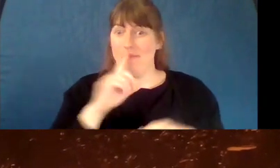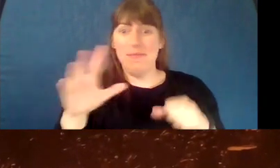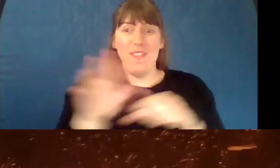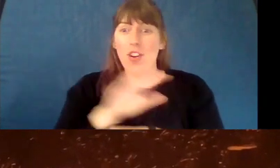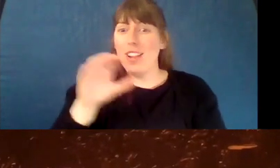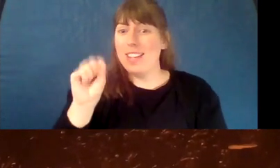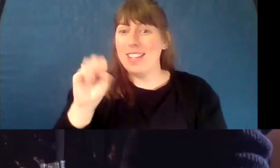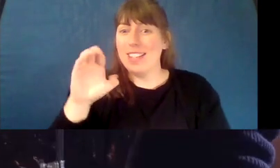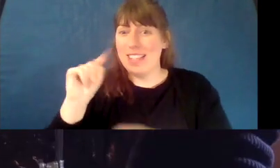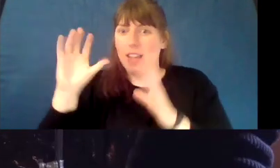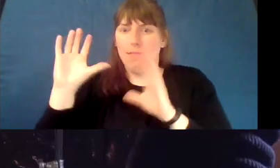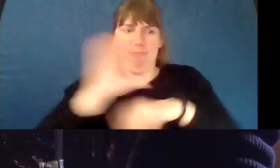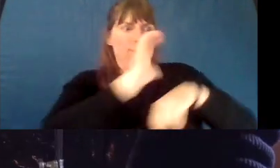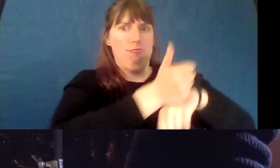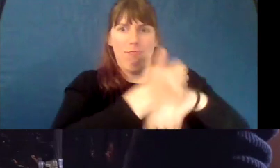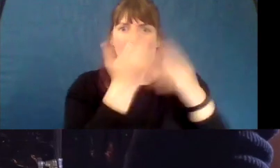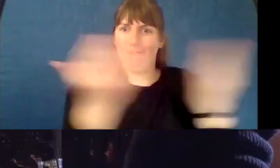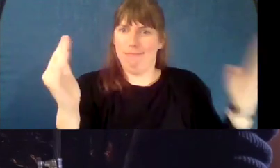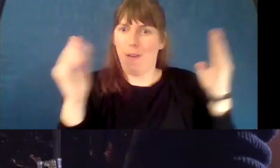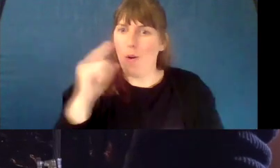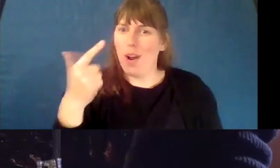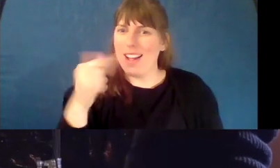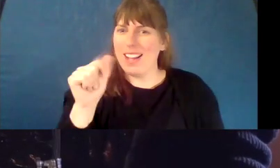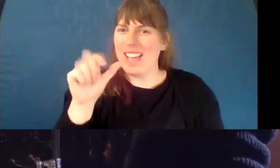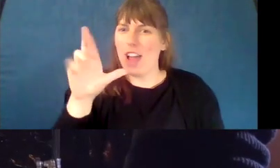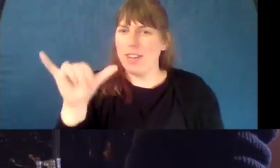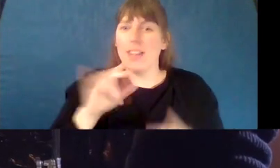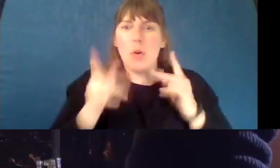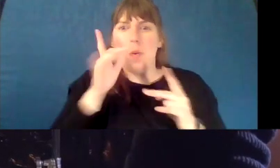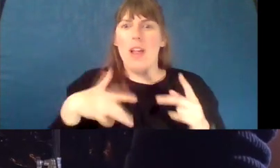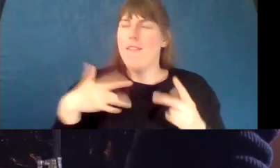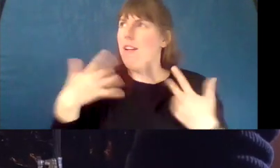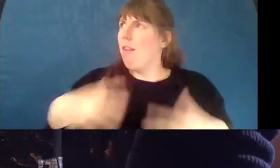into the gallery space, so people could feel immersed in this world that we've created.